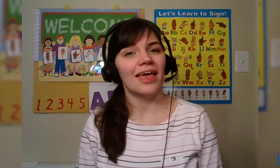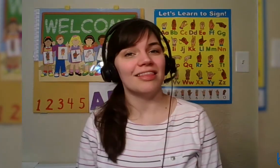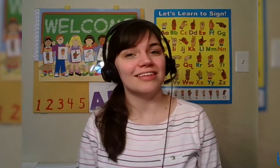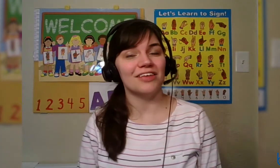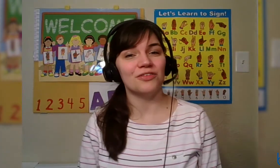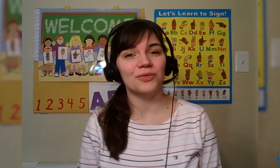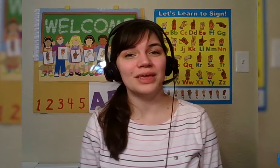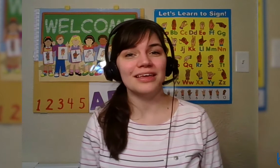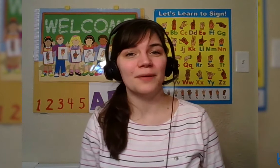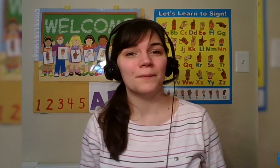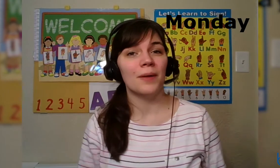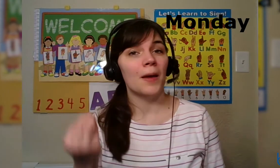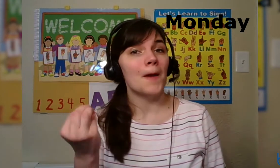And the days of the week...